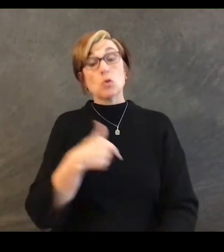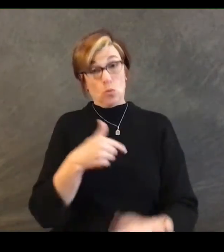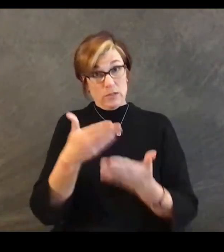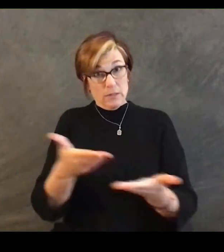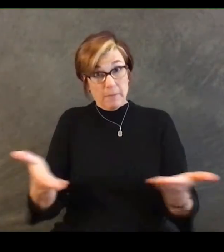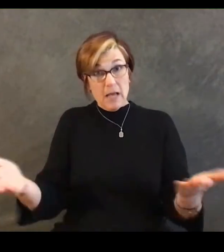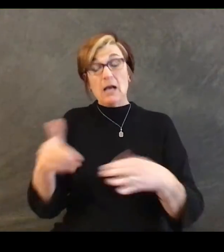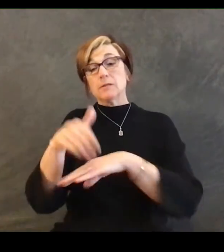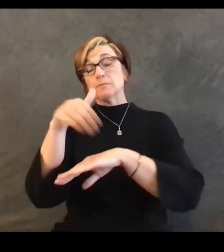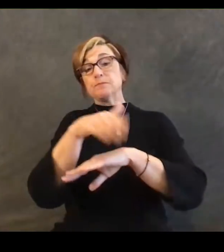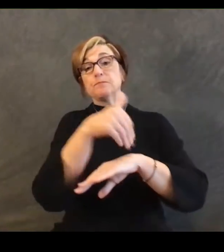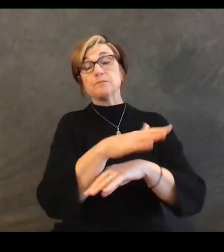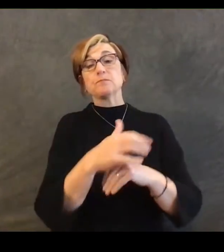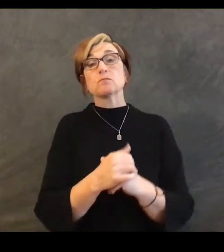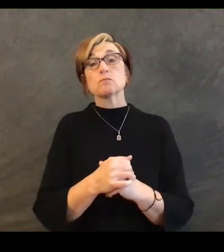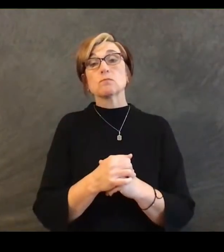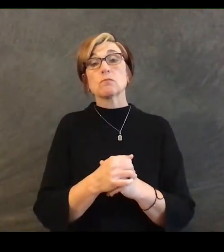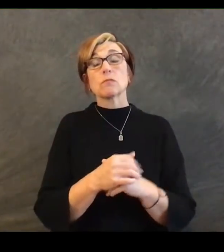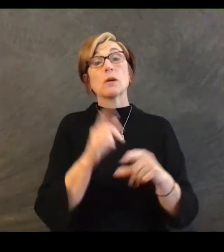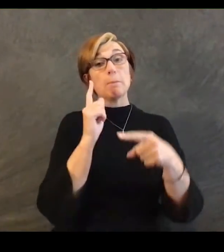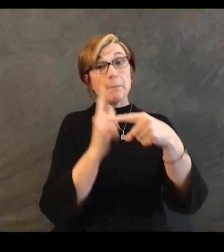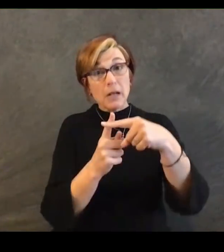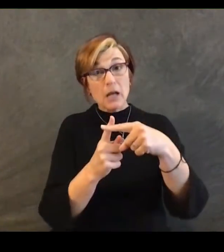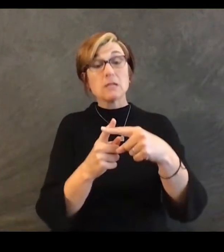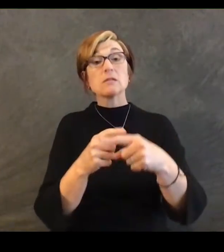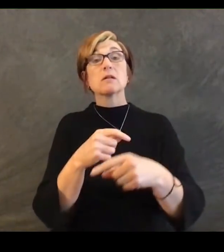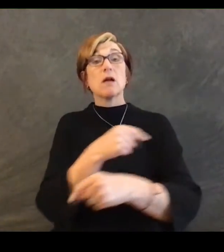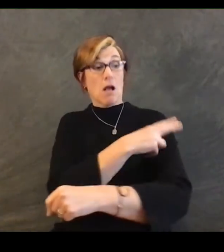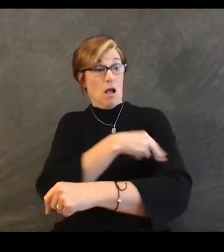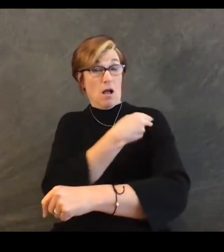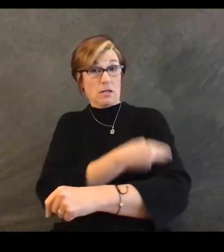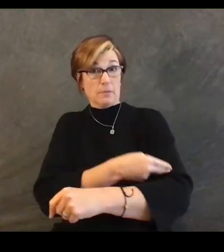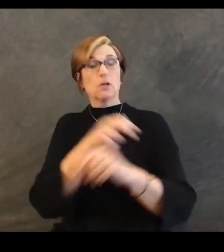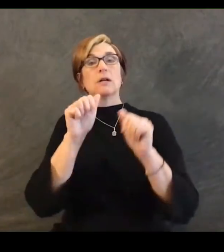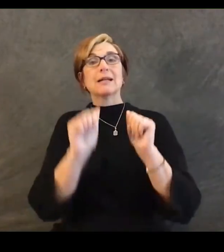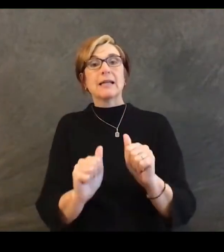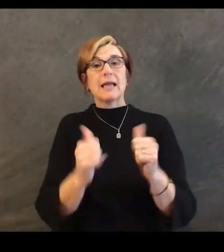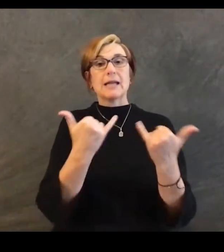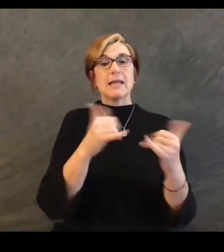flexibility to use new facilities including surgical care centers to care